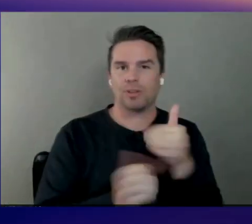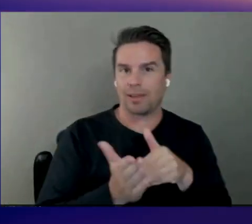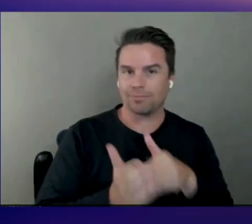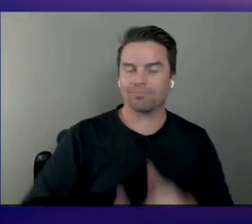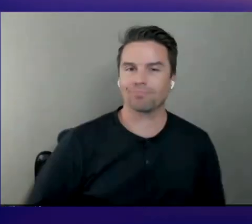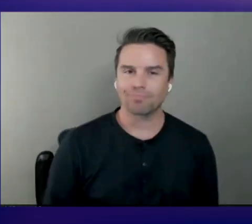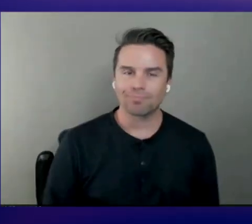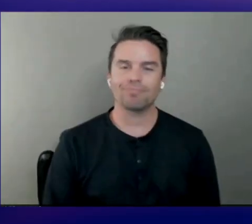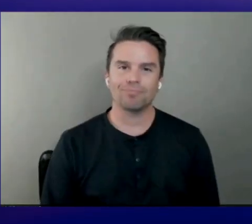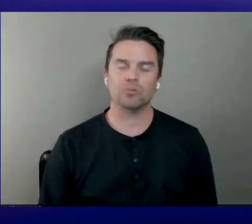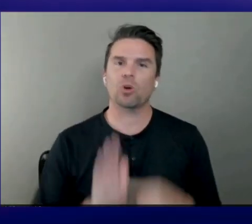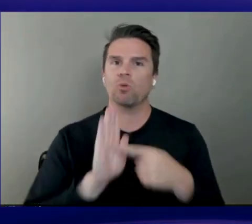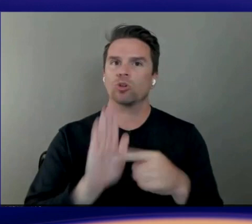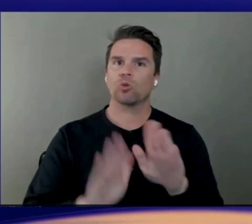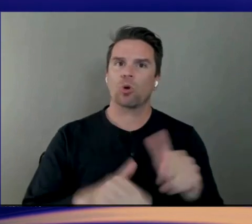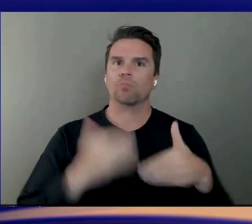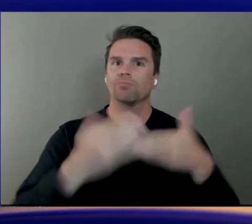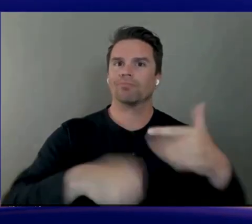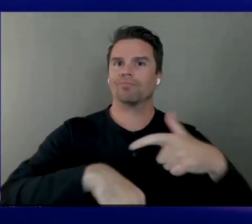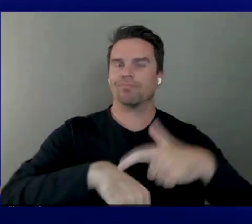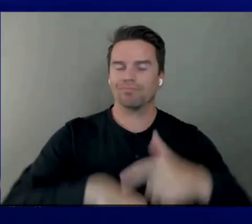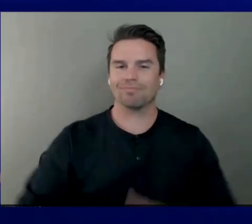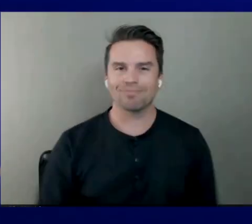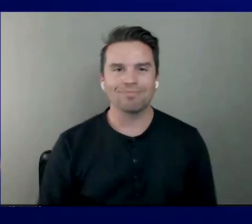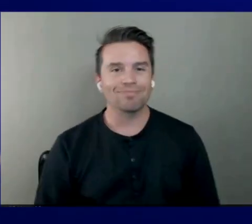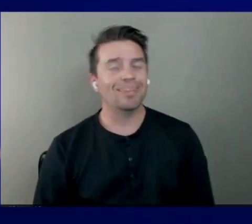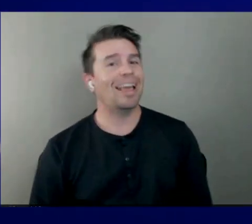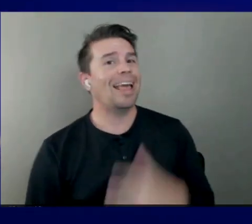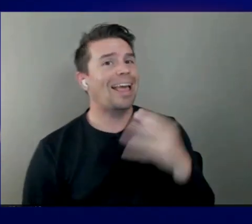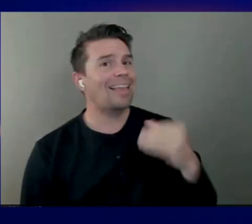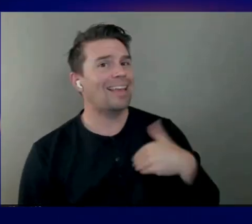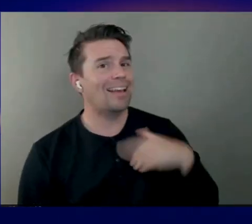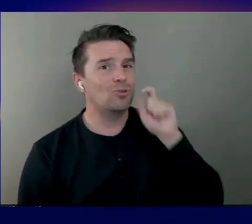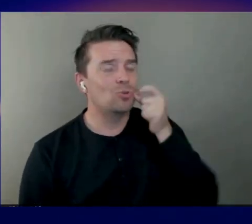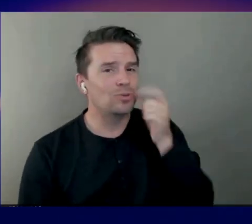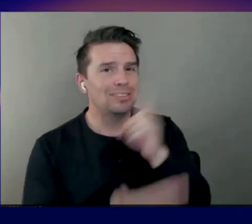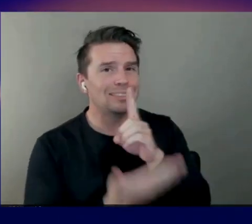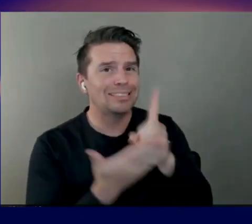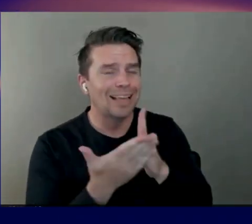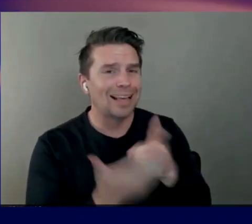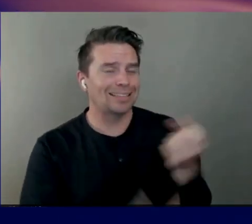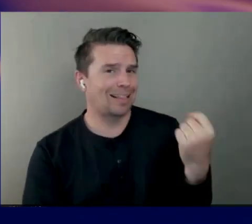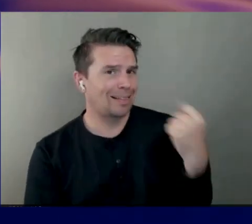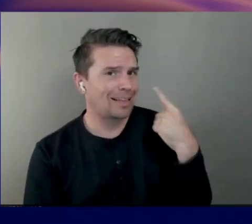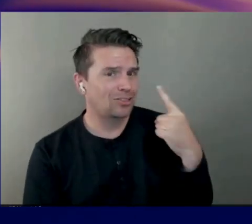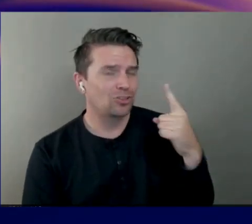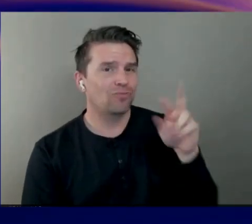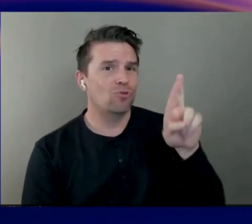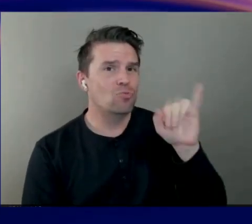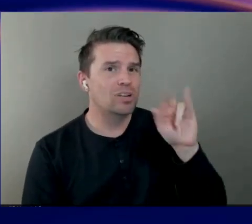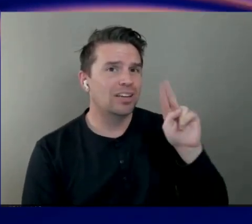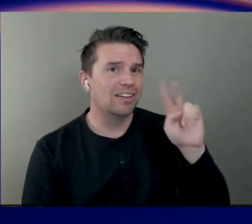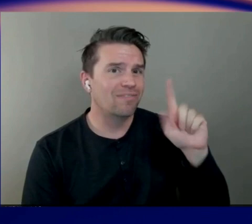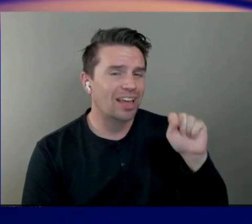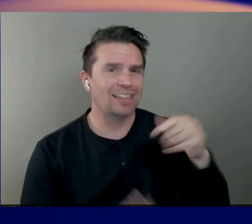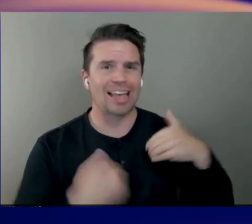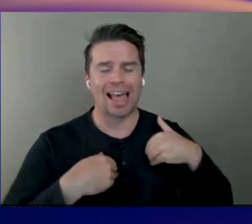For example, for re:Invent we had a limo last year. We had a snail, a dragon.